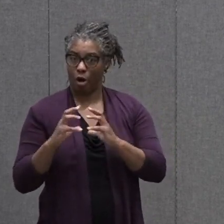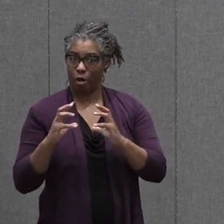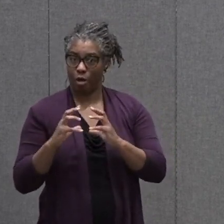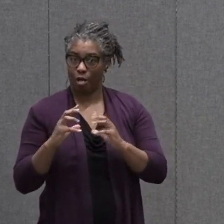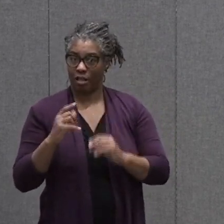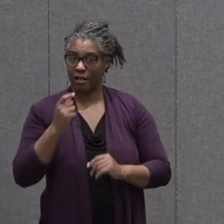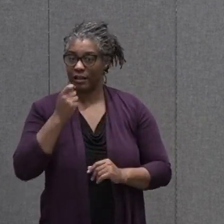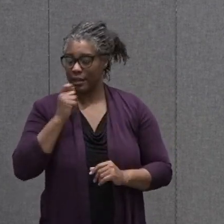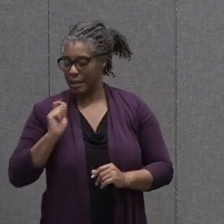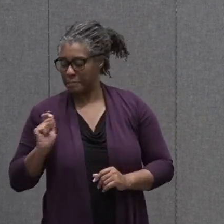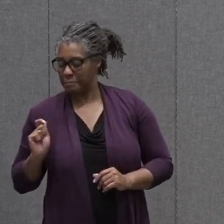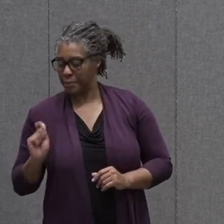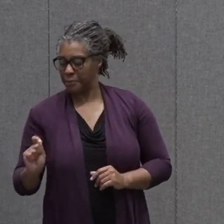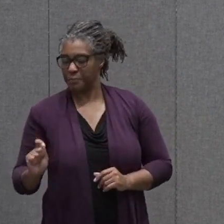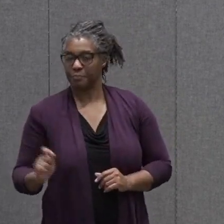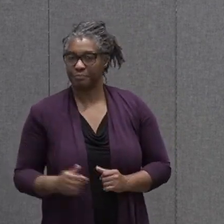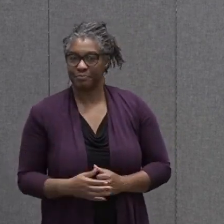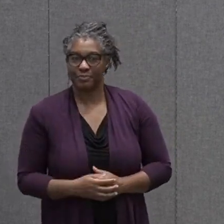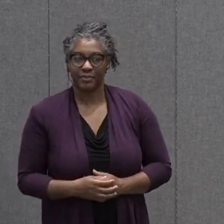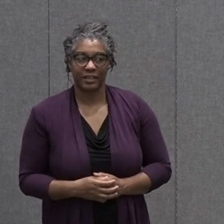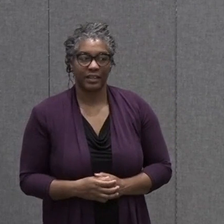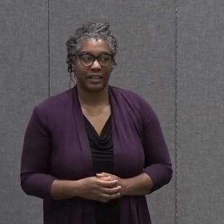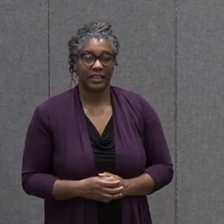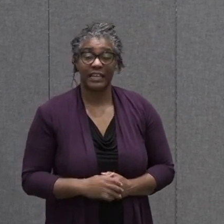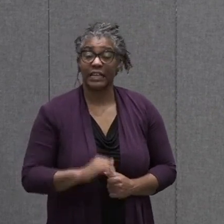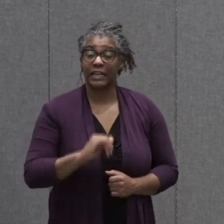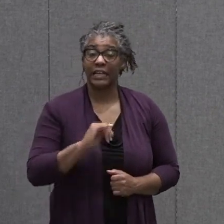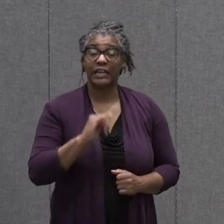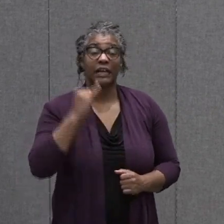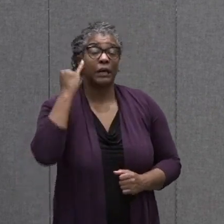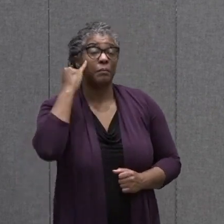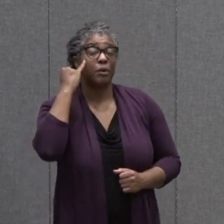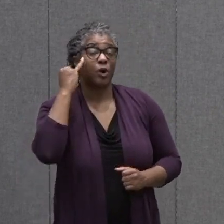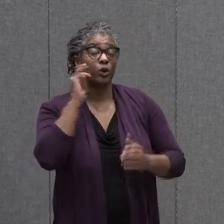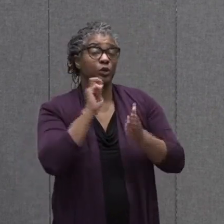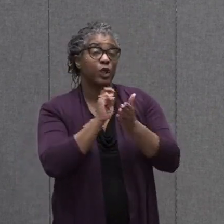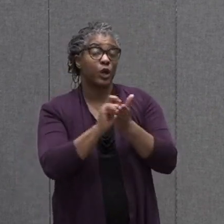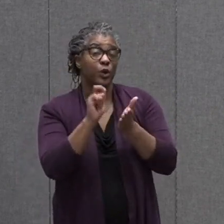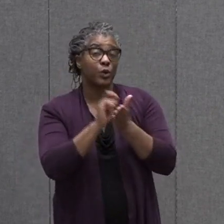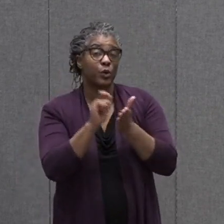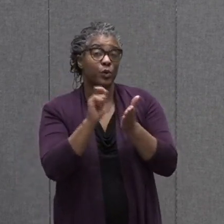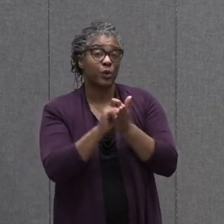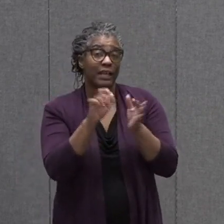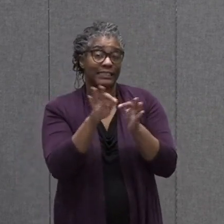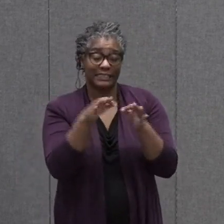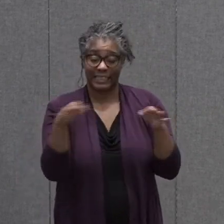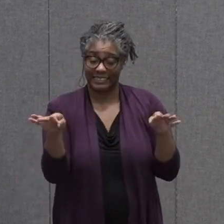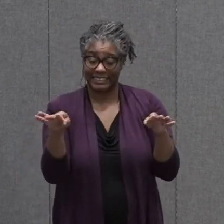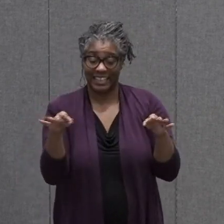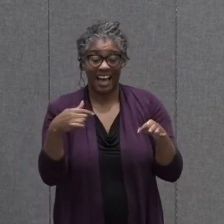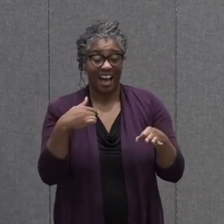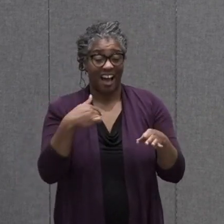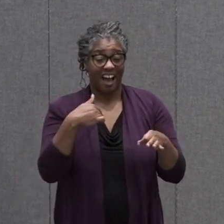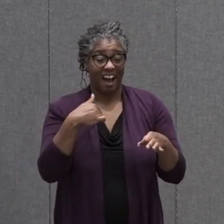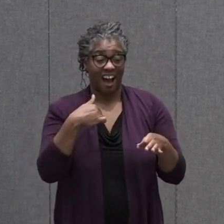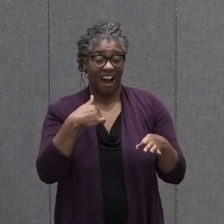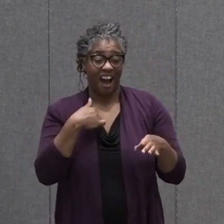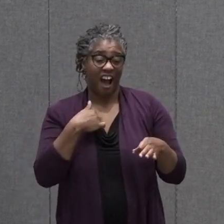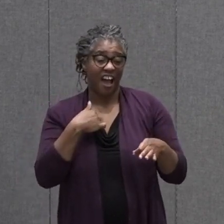If I wrote the sentence, I like to play ball, can I draw a picture about something that I like to eat?